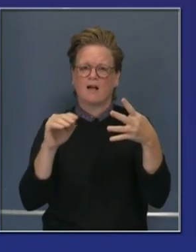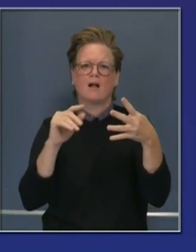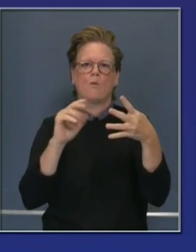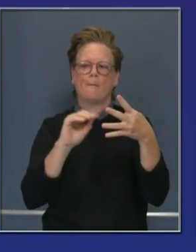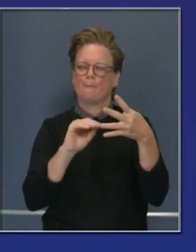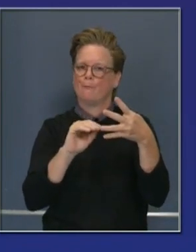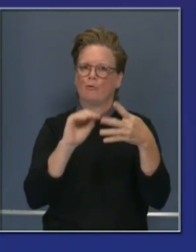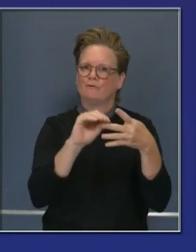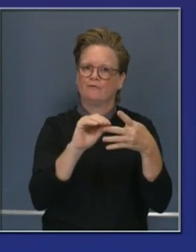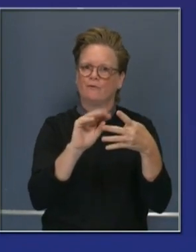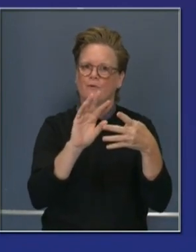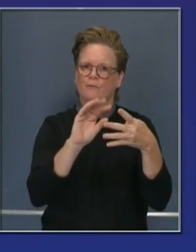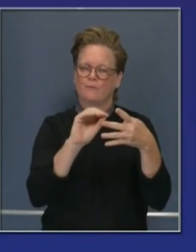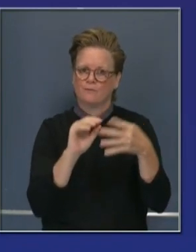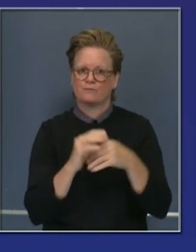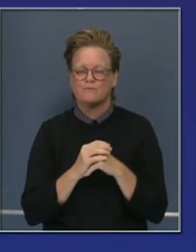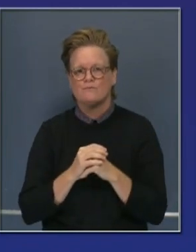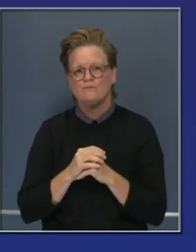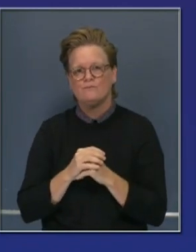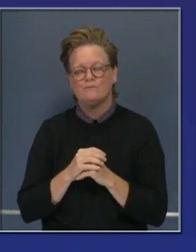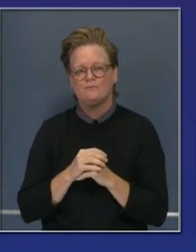ONE COUNTY OR ANOTHER WE ALSO